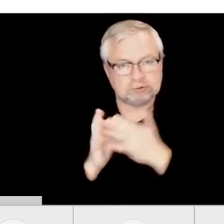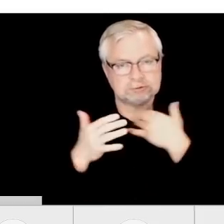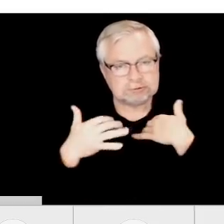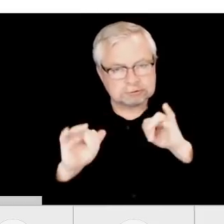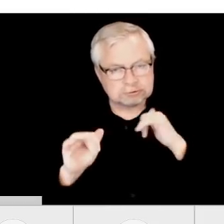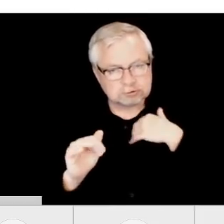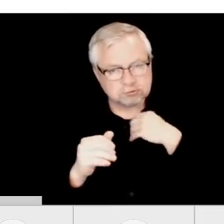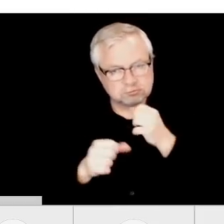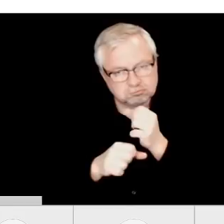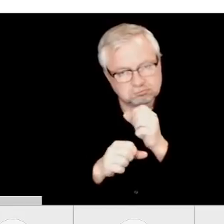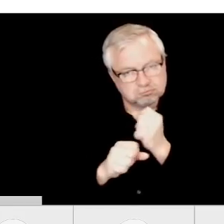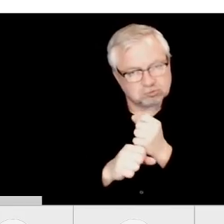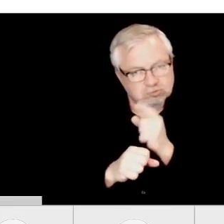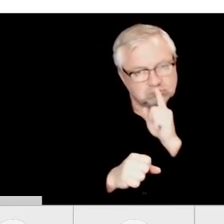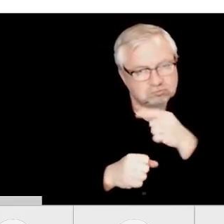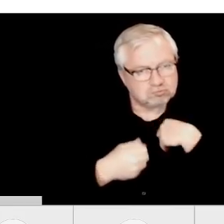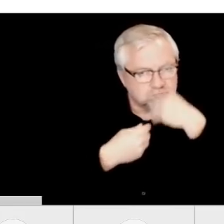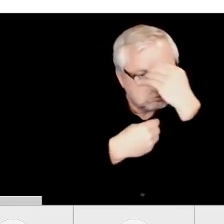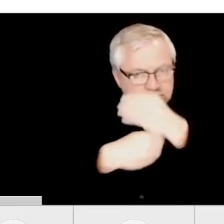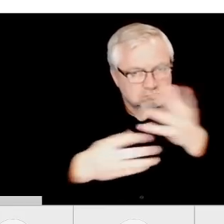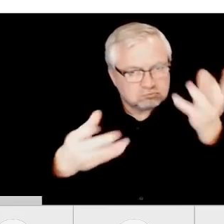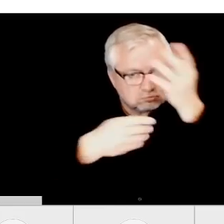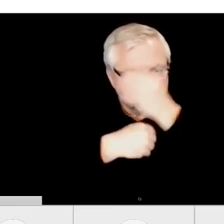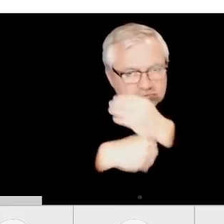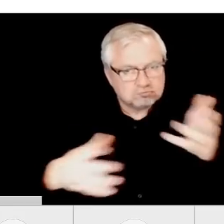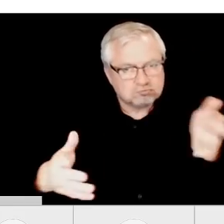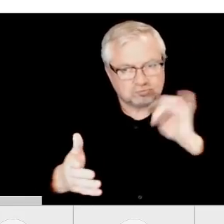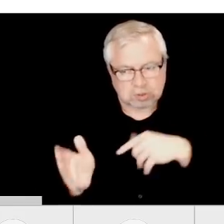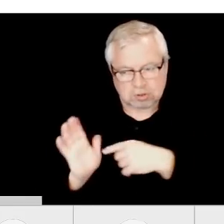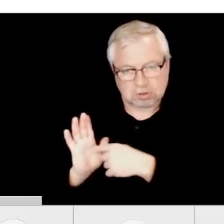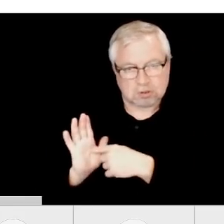later today. So that's an important consideration if anyone is trying to run or use code,